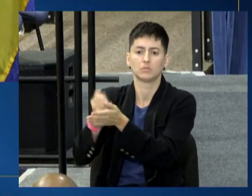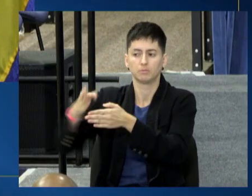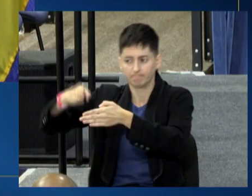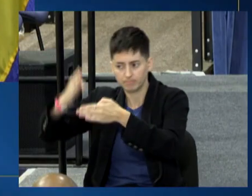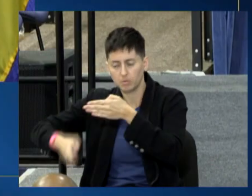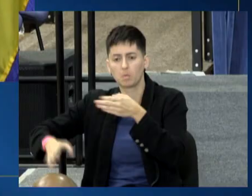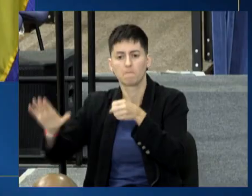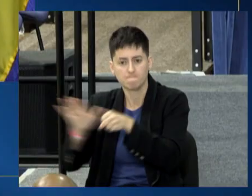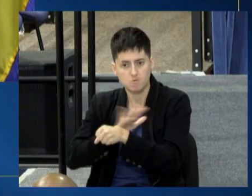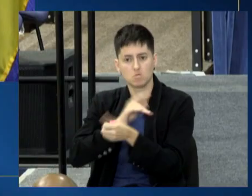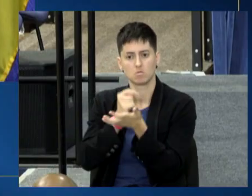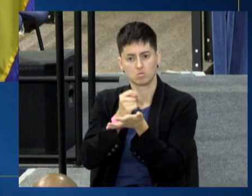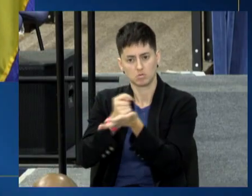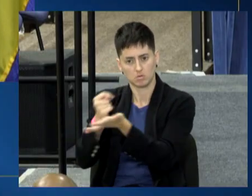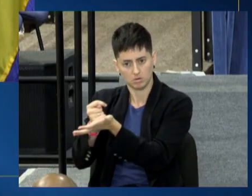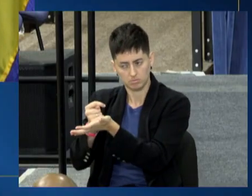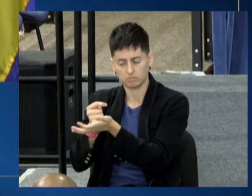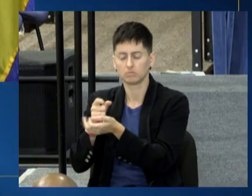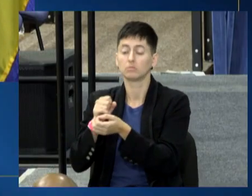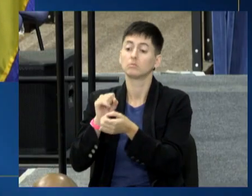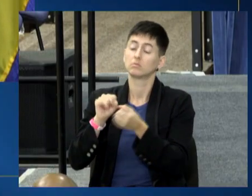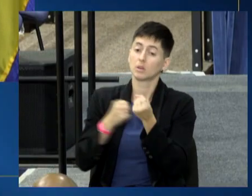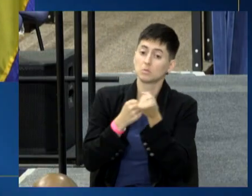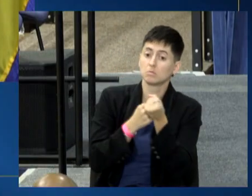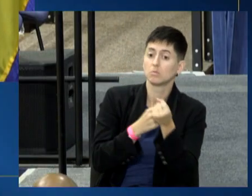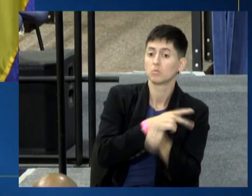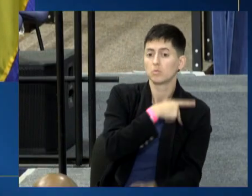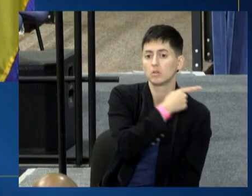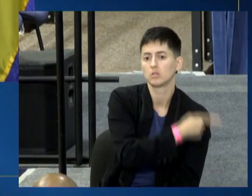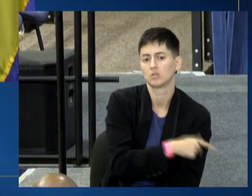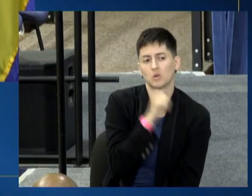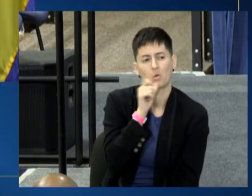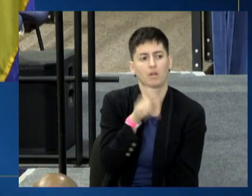don't need to go to the ER as often. And they can help address social determinants